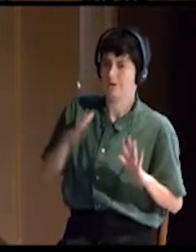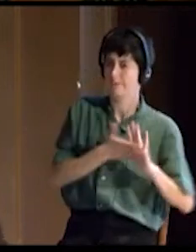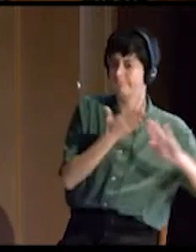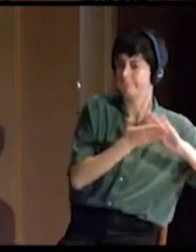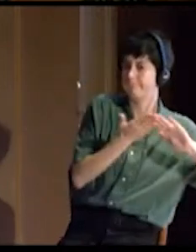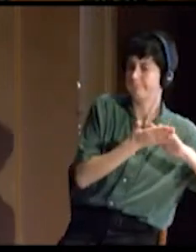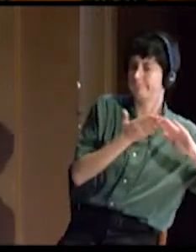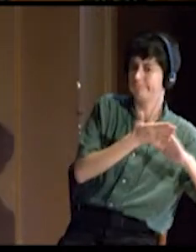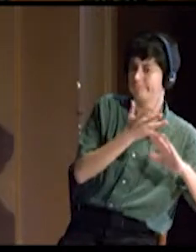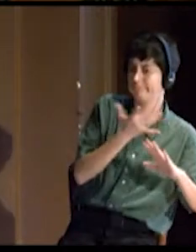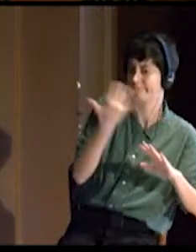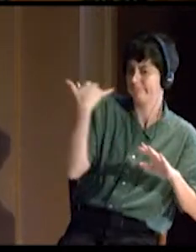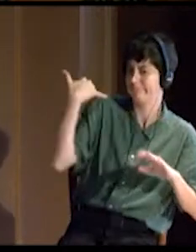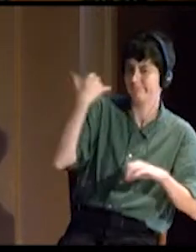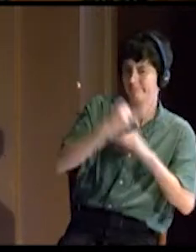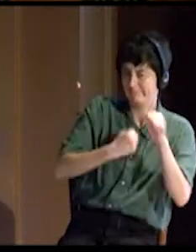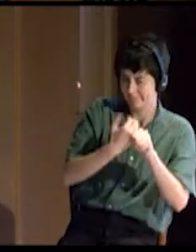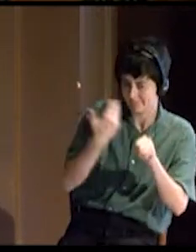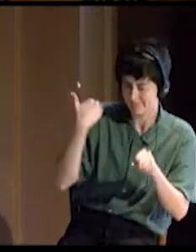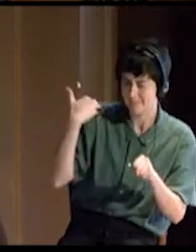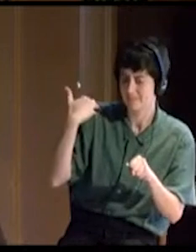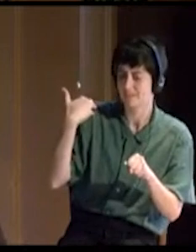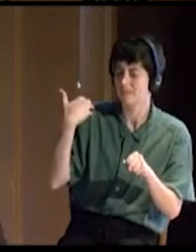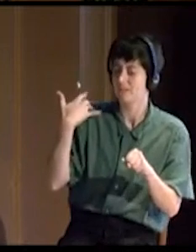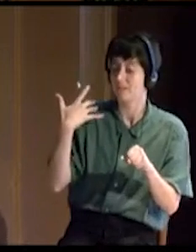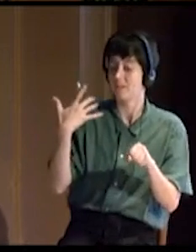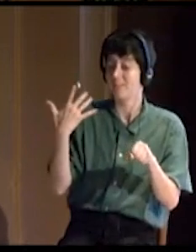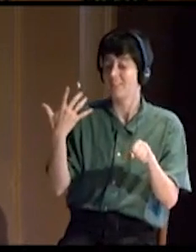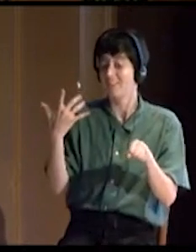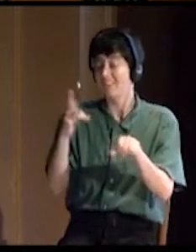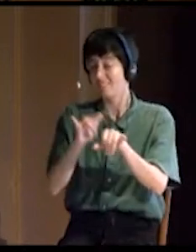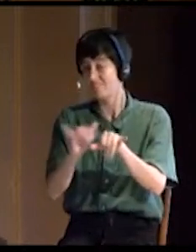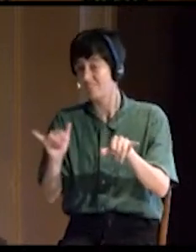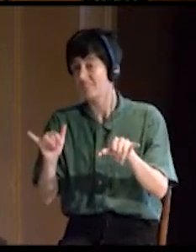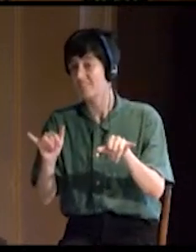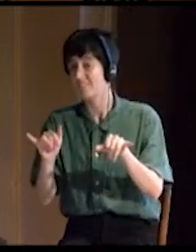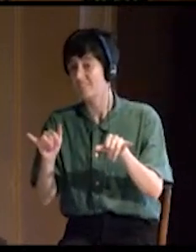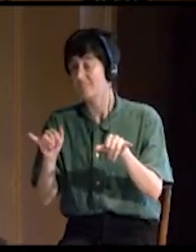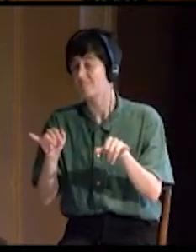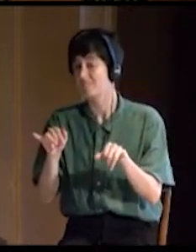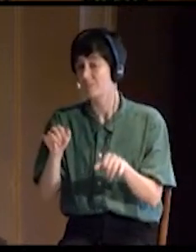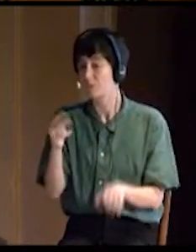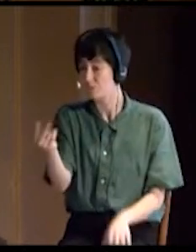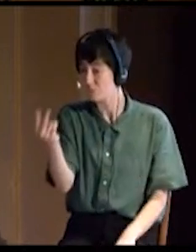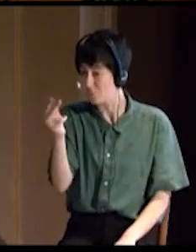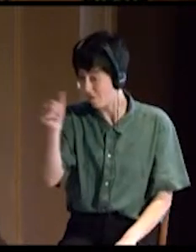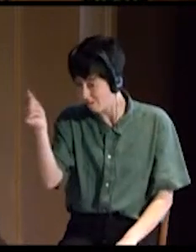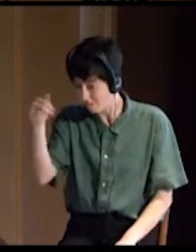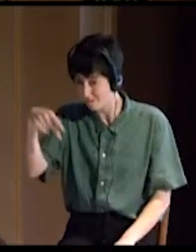In addition, this data has also been utilized by two PhD students in their studies with cyanolichens.